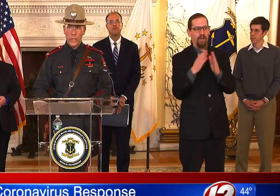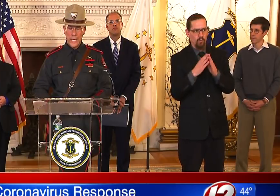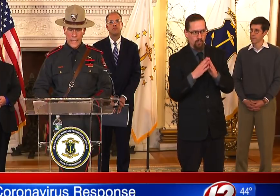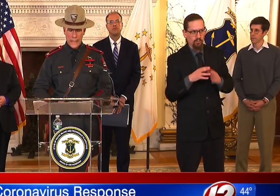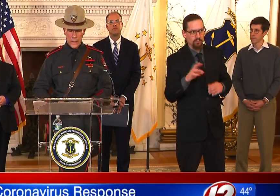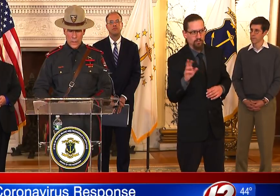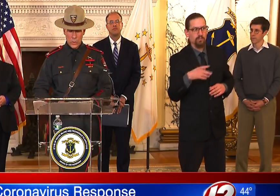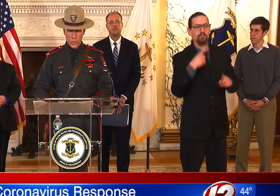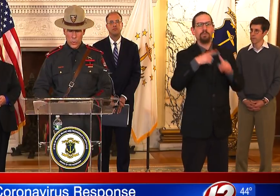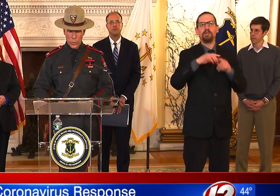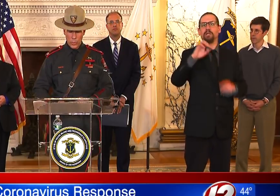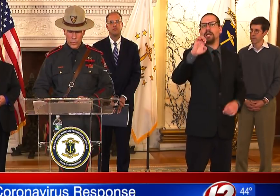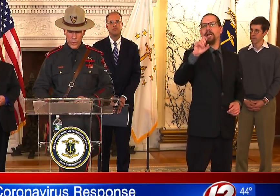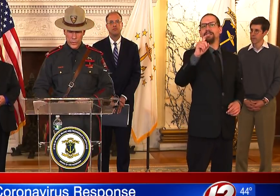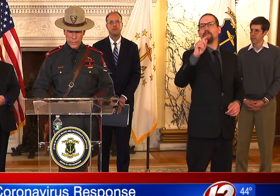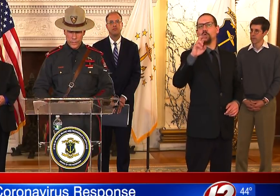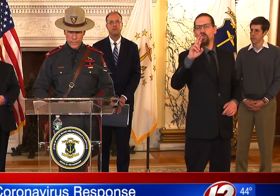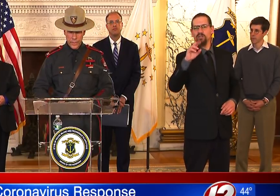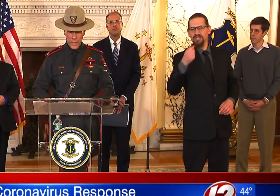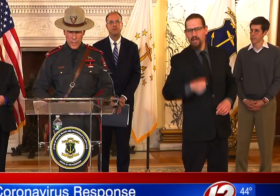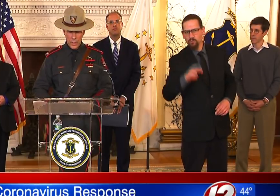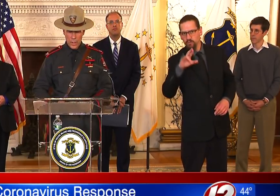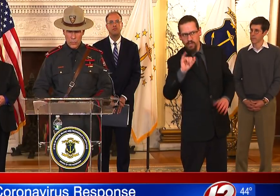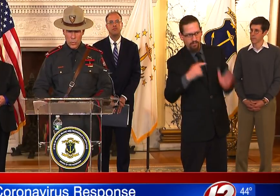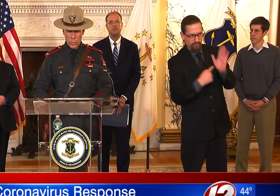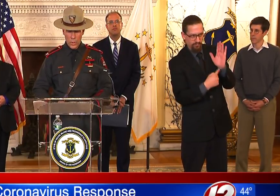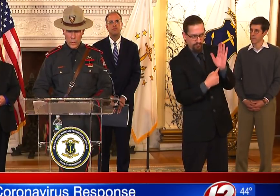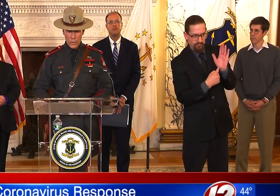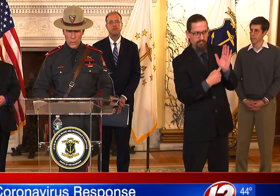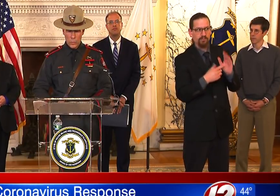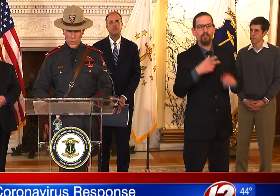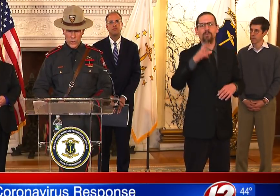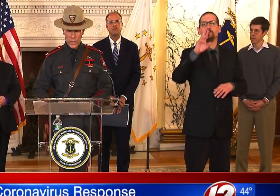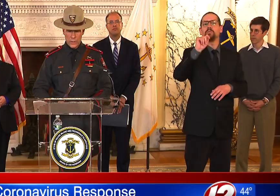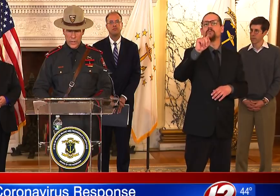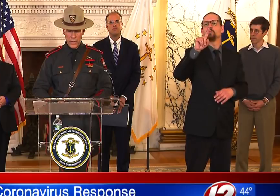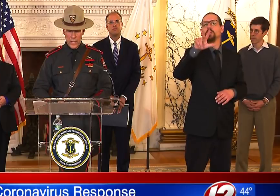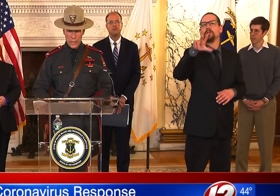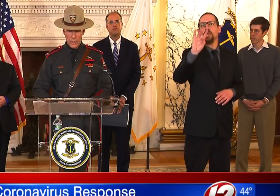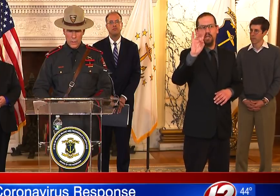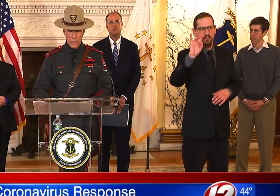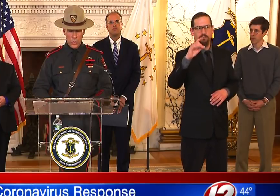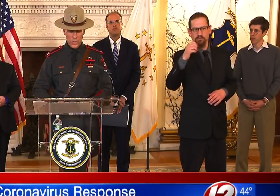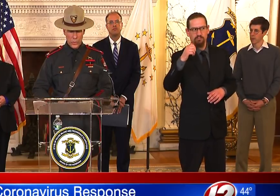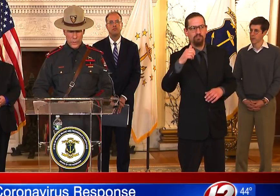ROUTE 95 NORTH, ROUTE 95 NORTH AT THE WAYSTATION AT EXETER, 138